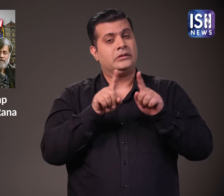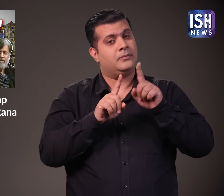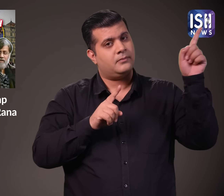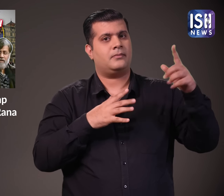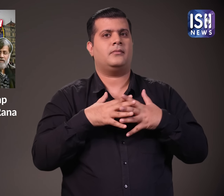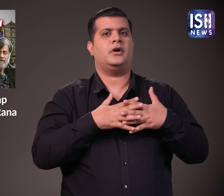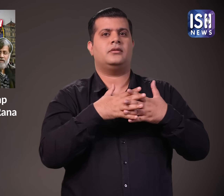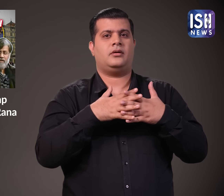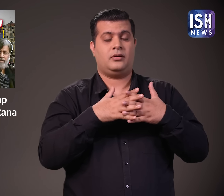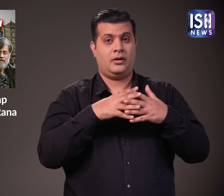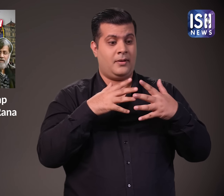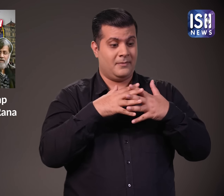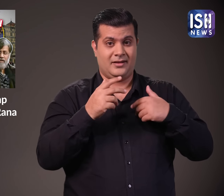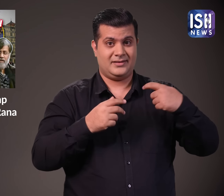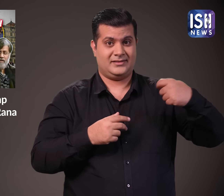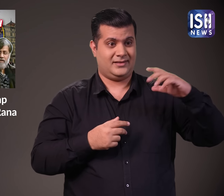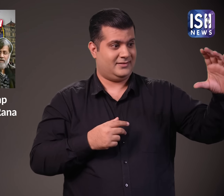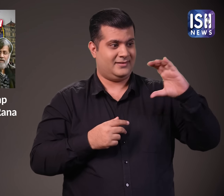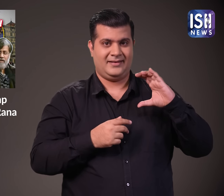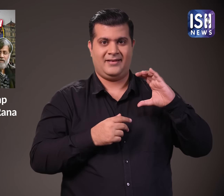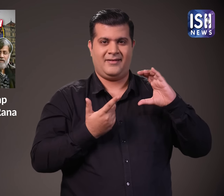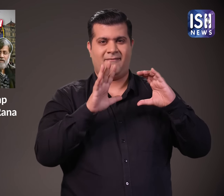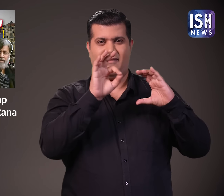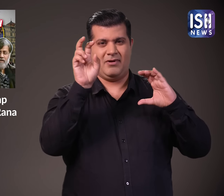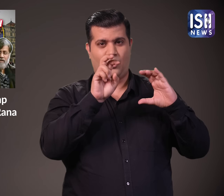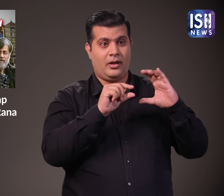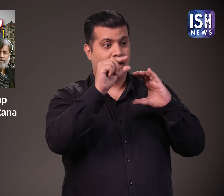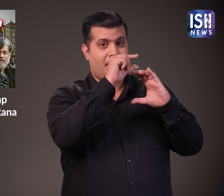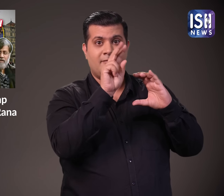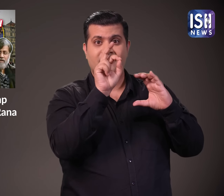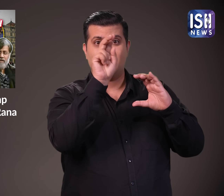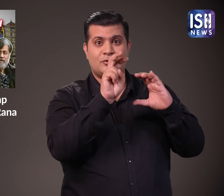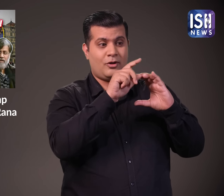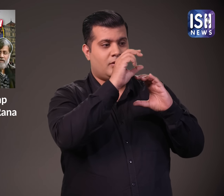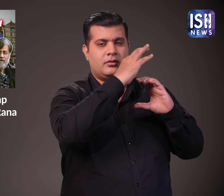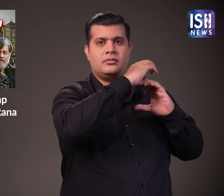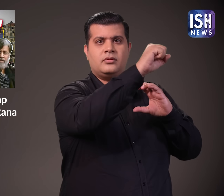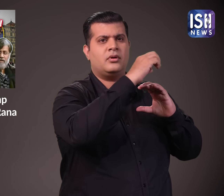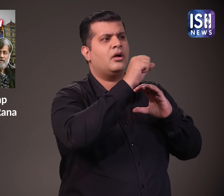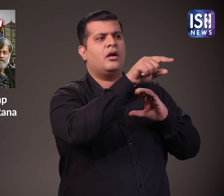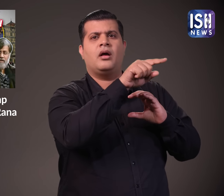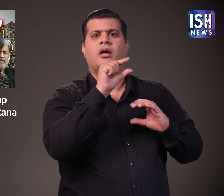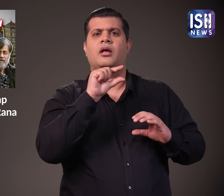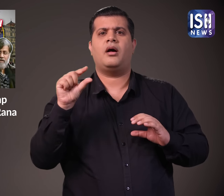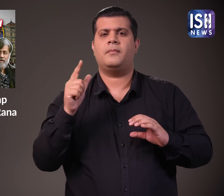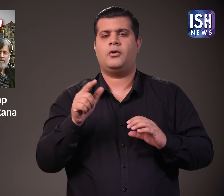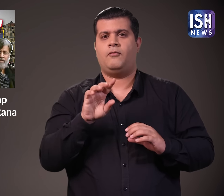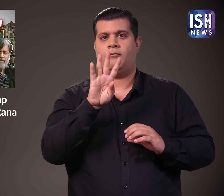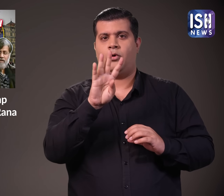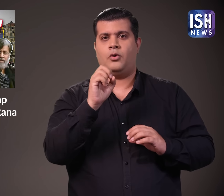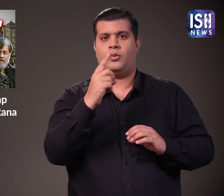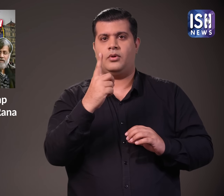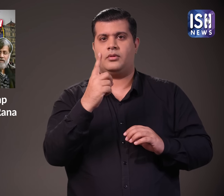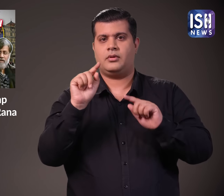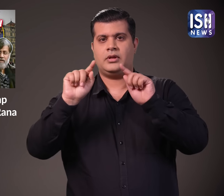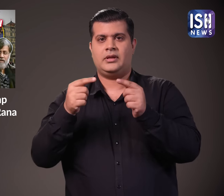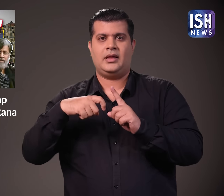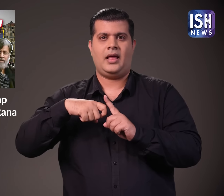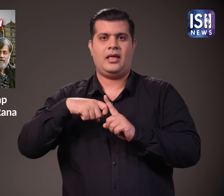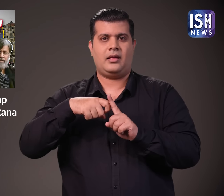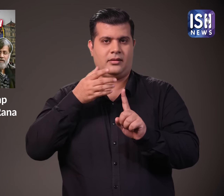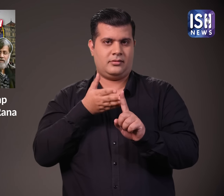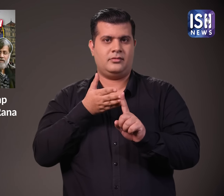In US, this additional salary is saved in the name of 401(K).